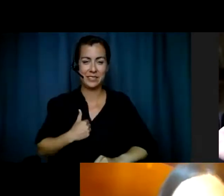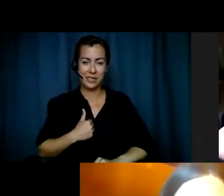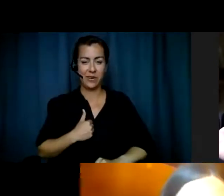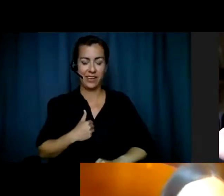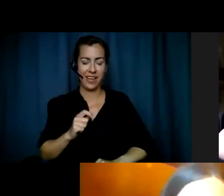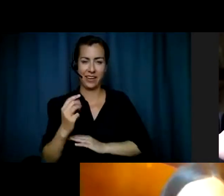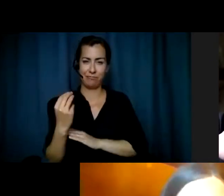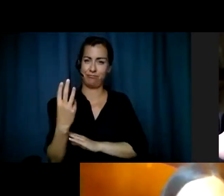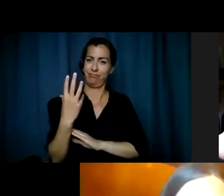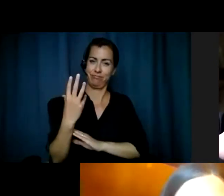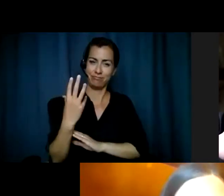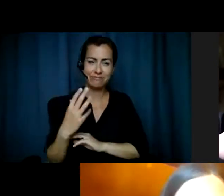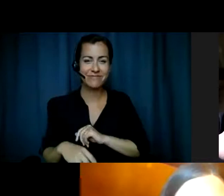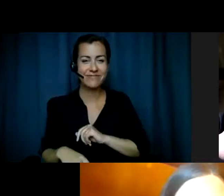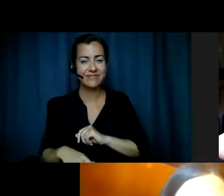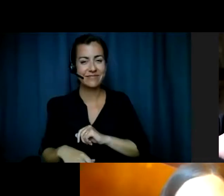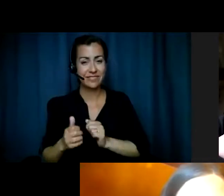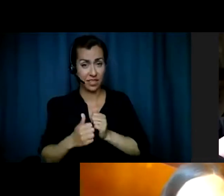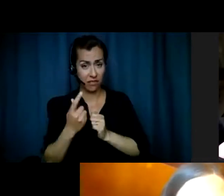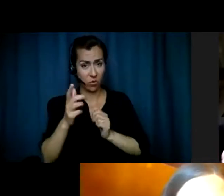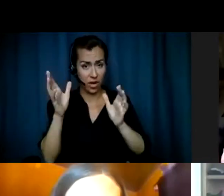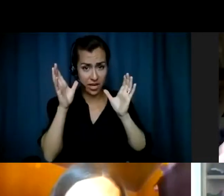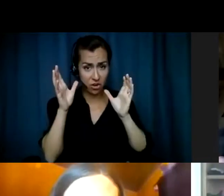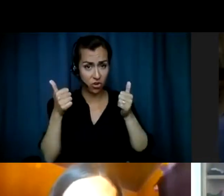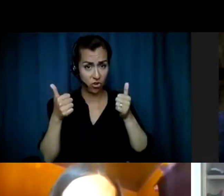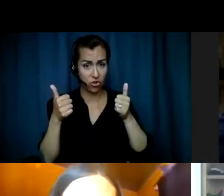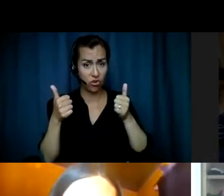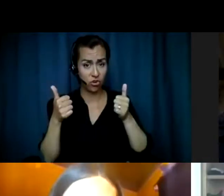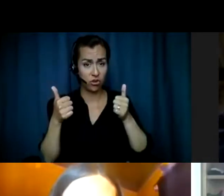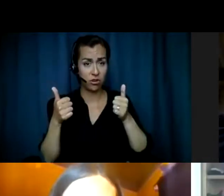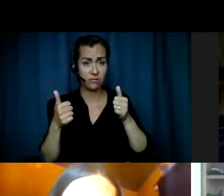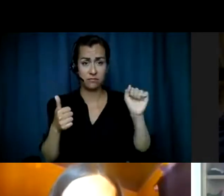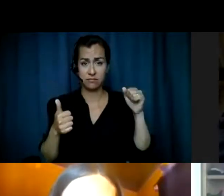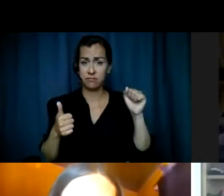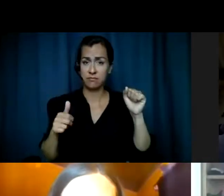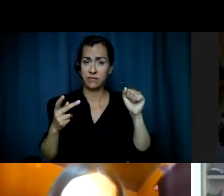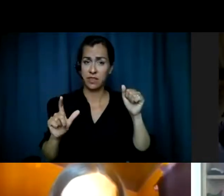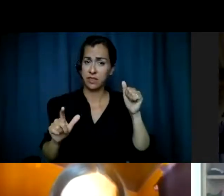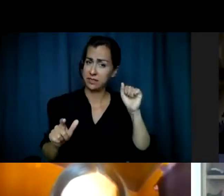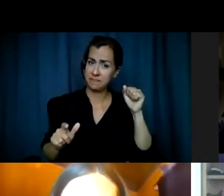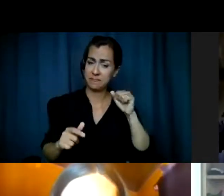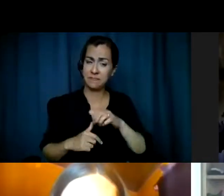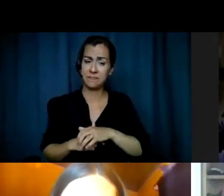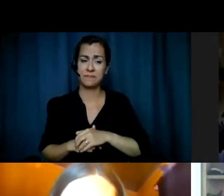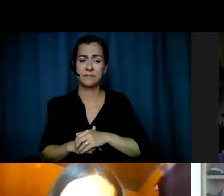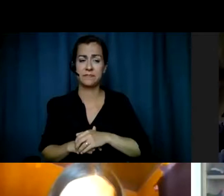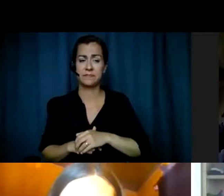a question from an attendee on Facebook live - do people